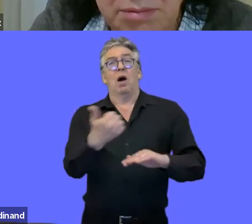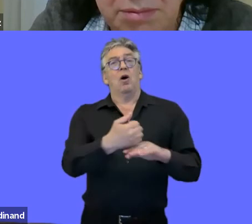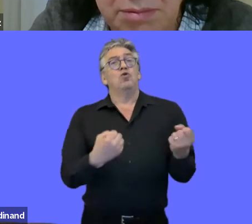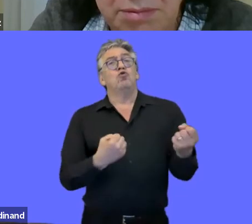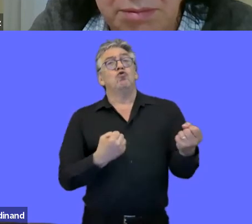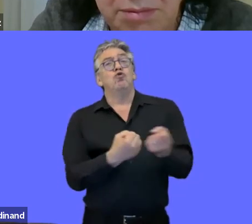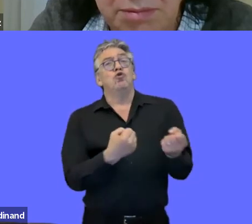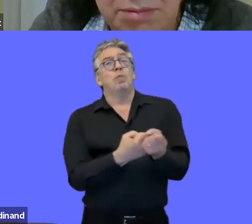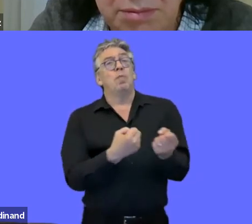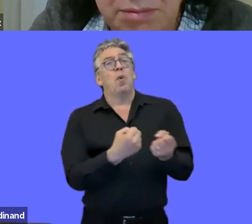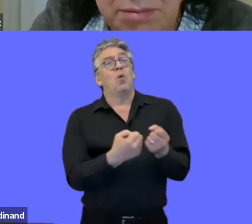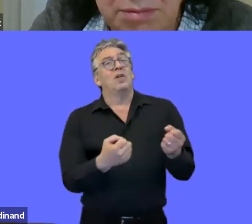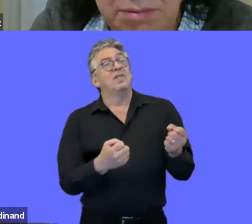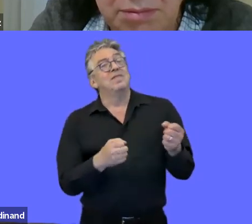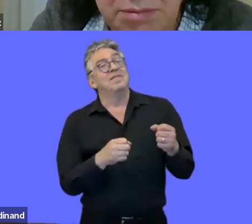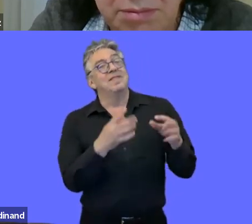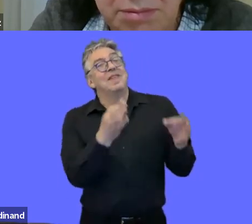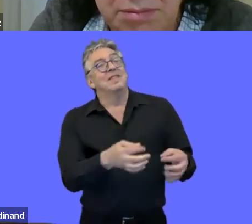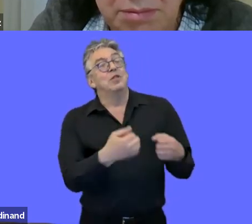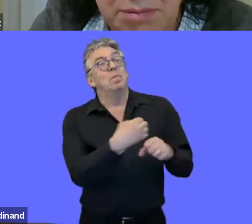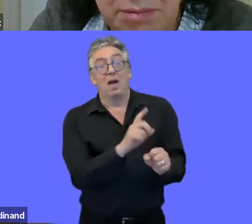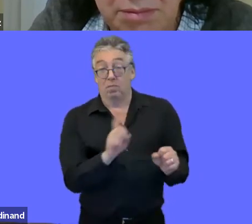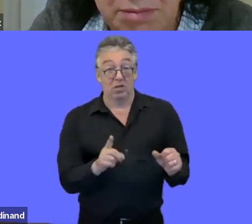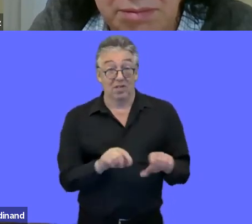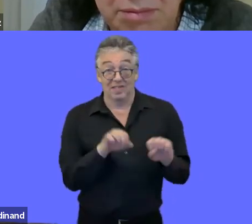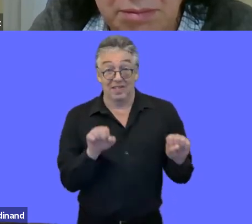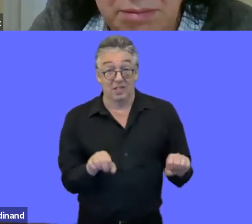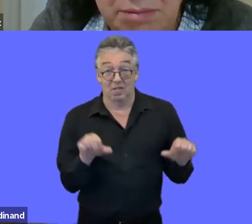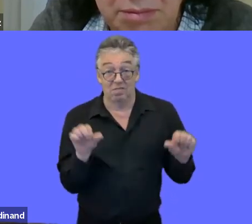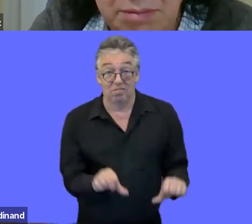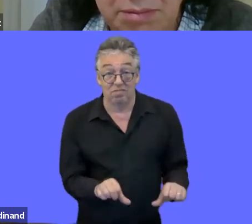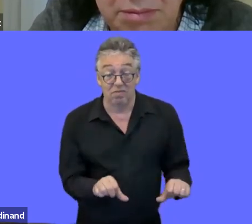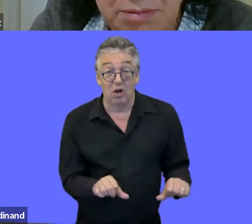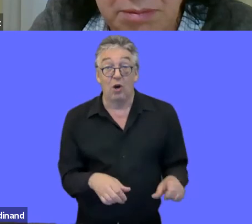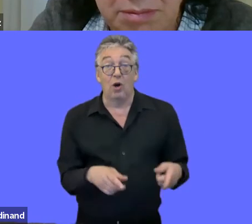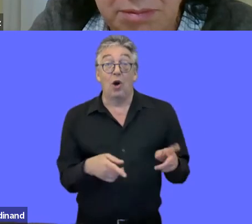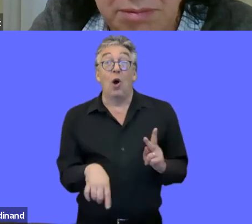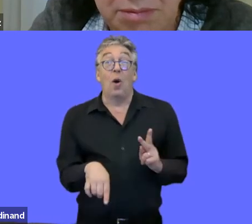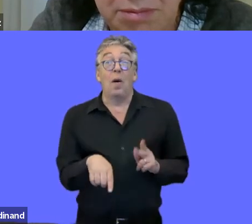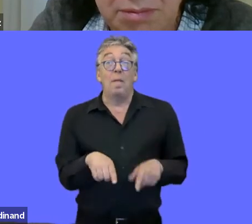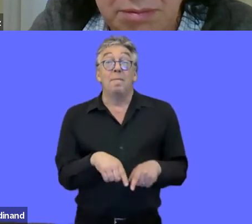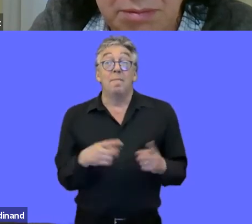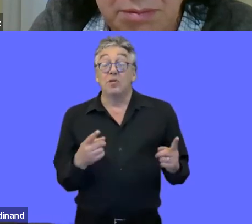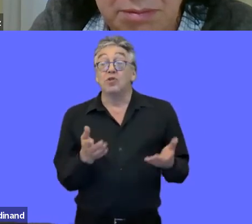One of the conditions for receiving support is that you are stripped of certain parental and civil right.